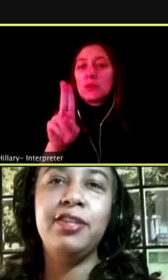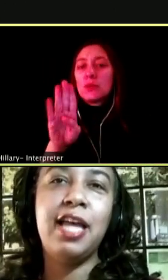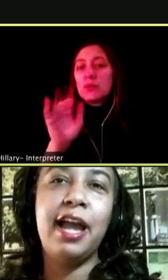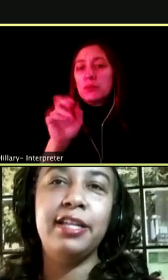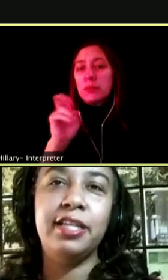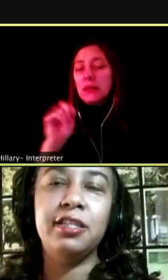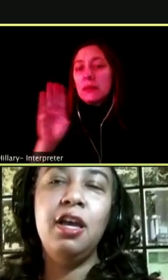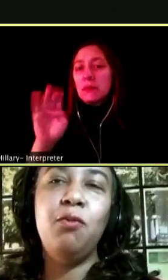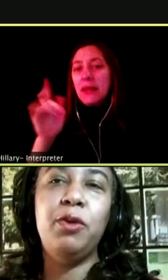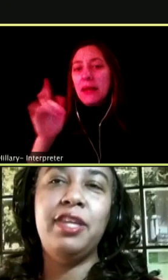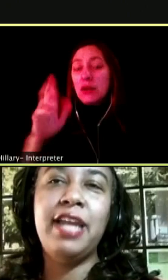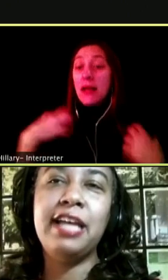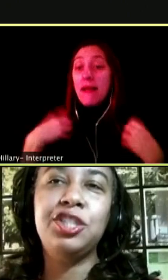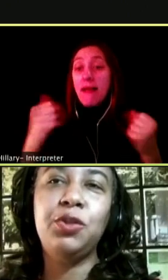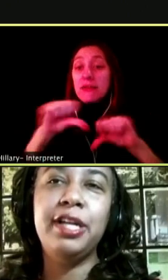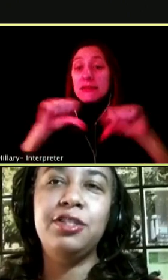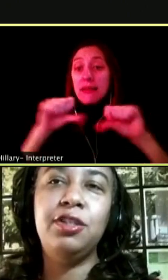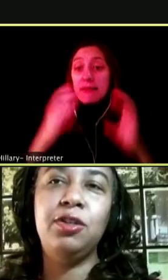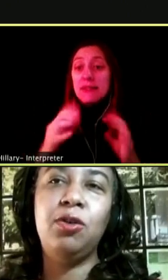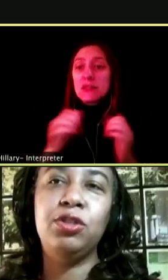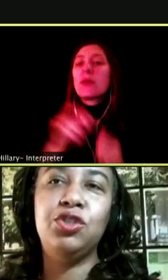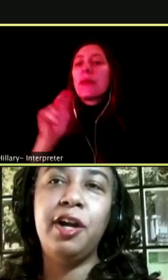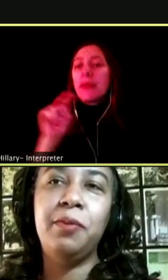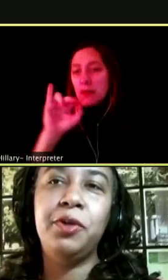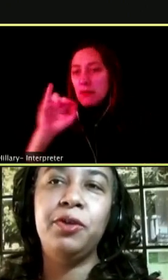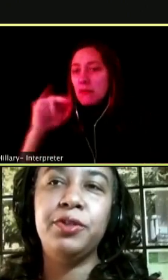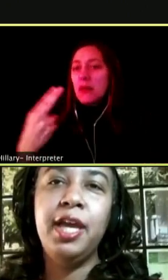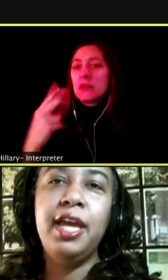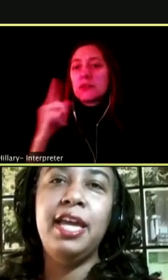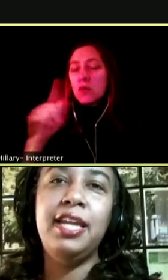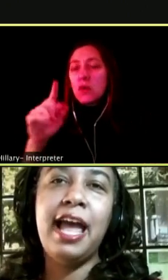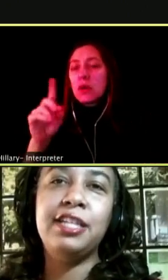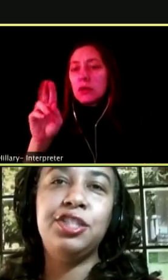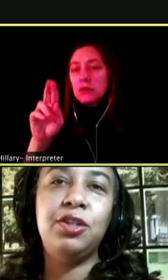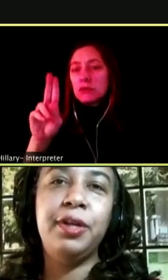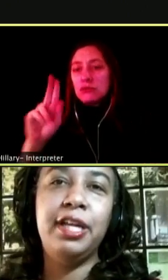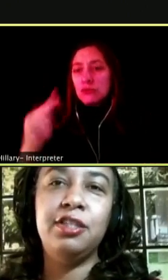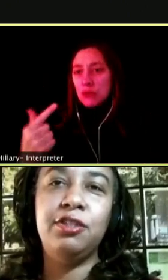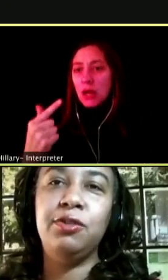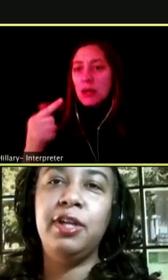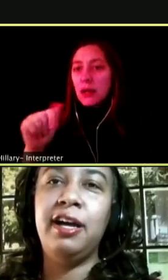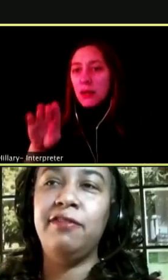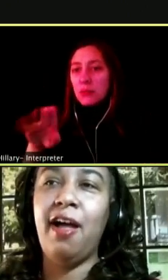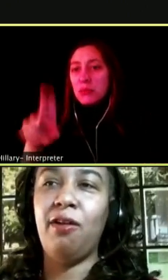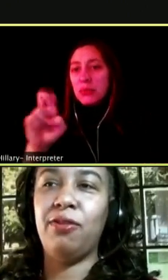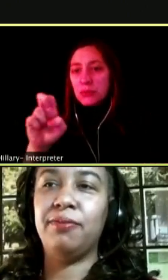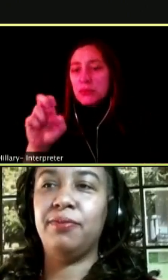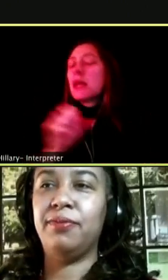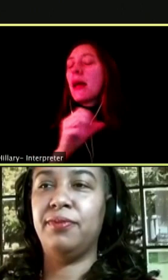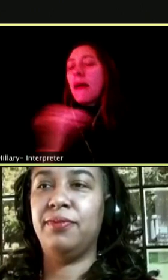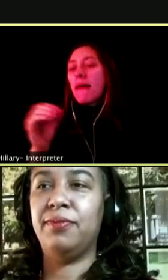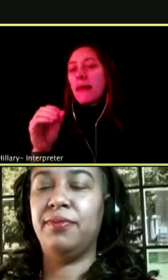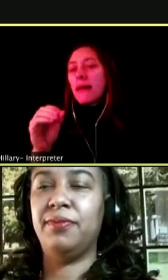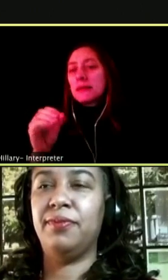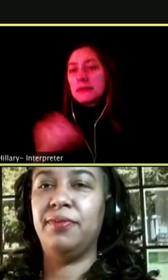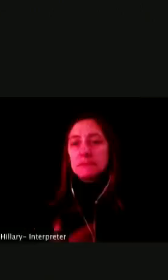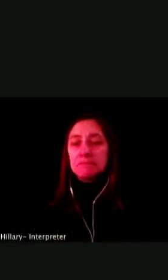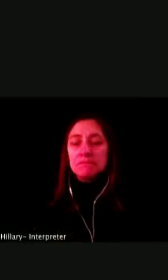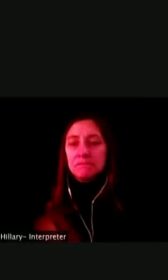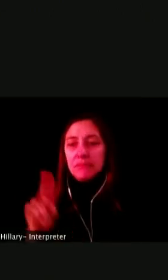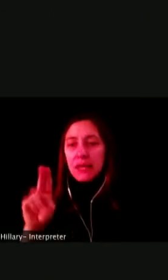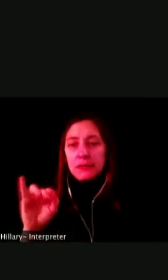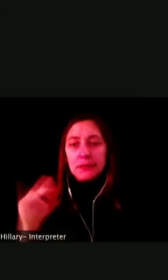SCIENTIST WITH THE NATIONAL INSTITUTE ON DRUG ABUSE AND THE NATIONAL INSTITUTE OF HEALTH.